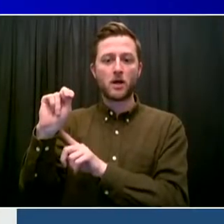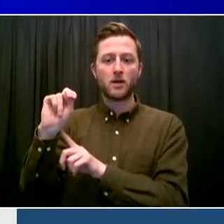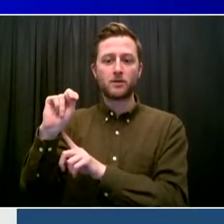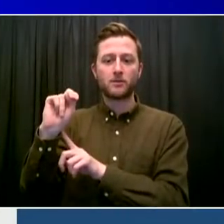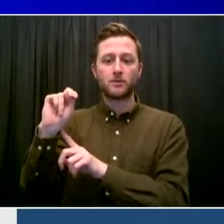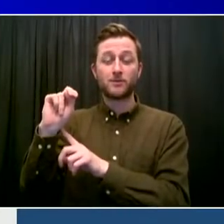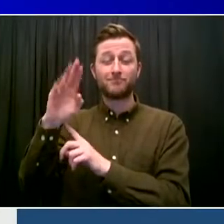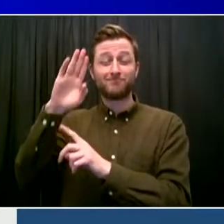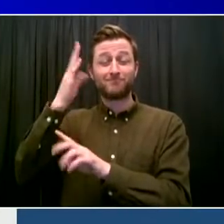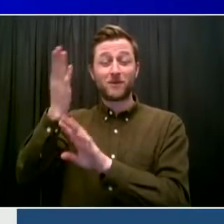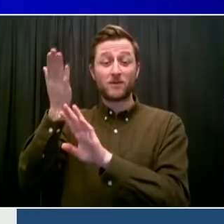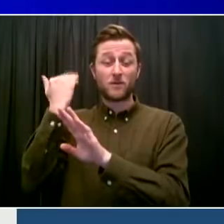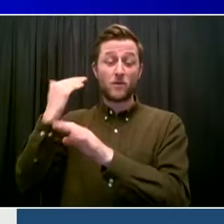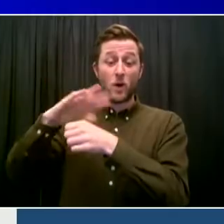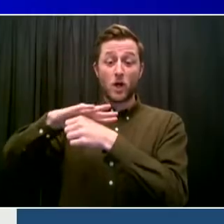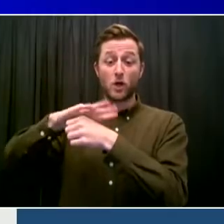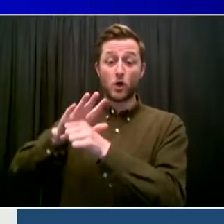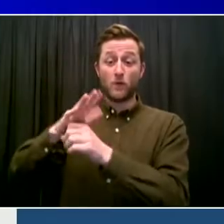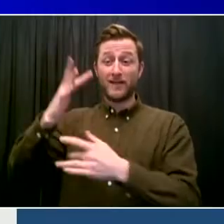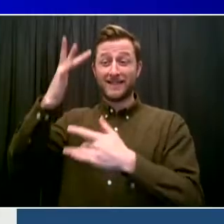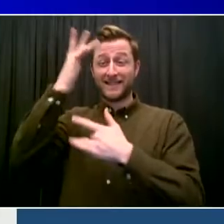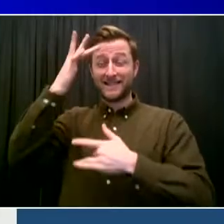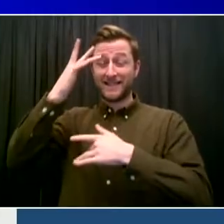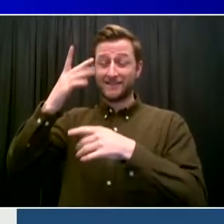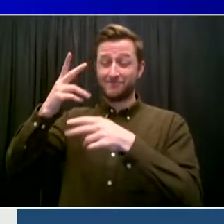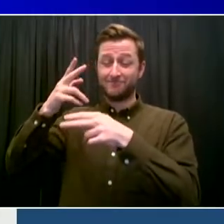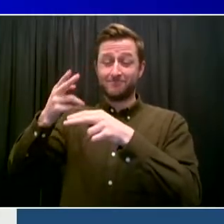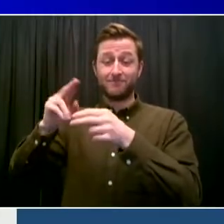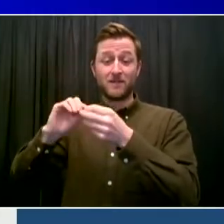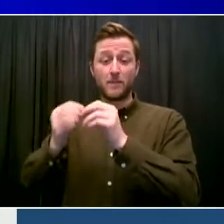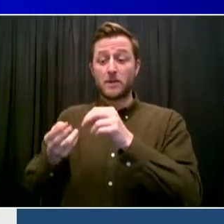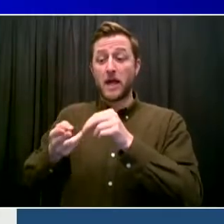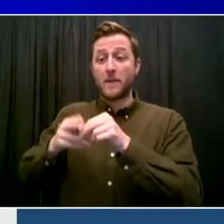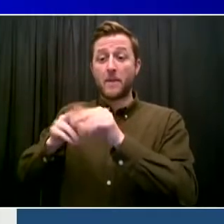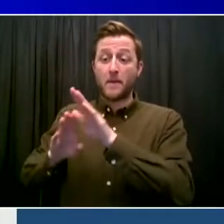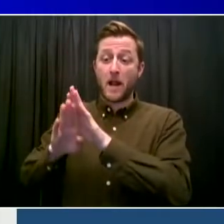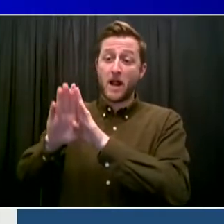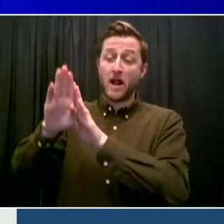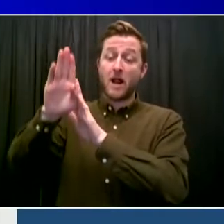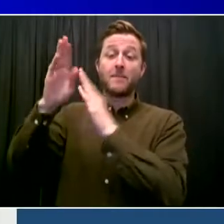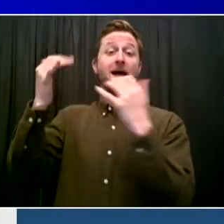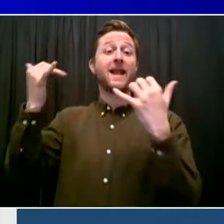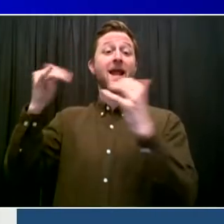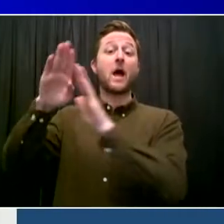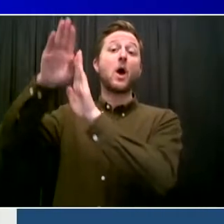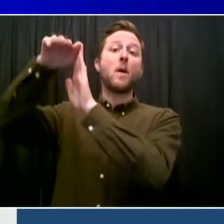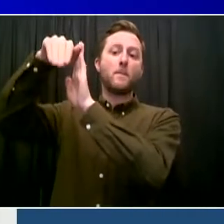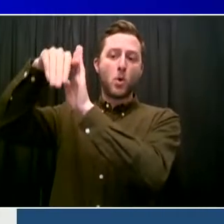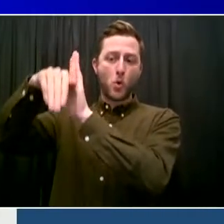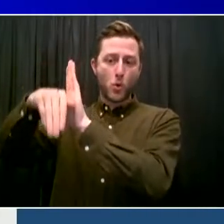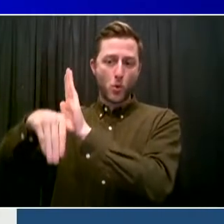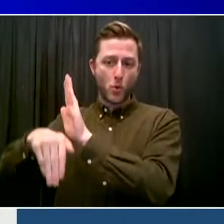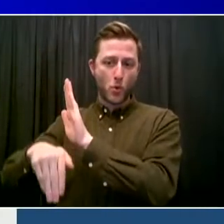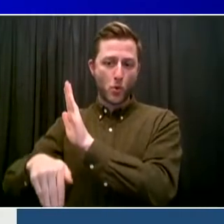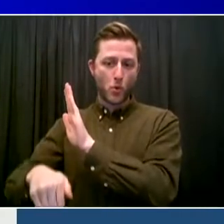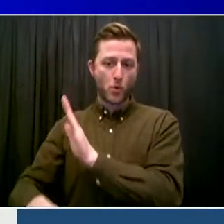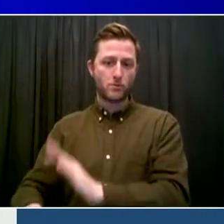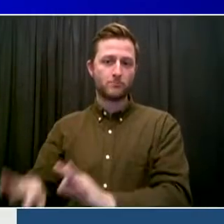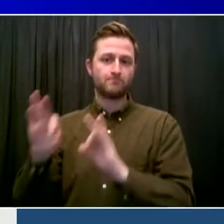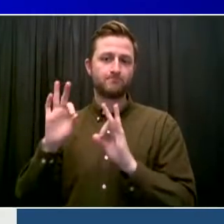ARE MANAGING IT. THE LEVEL OF CASES NINEW YORK